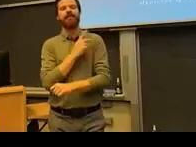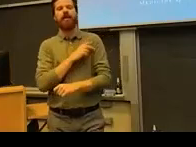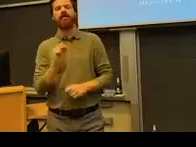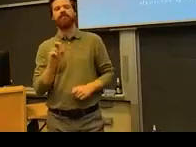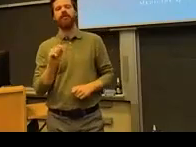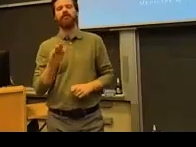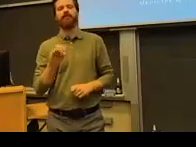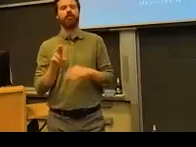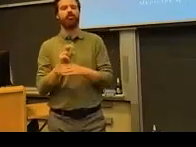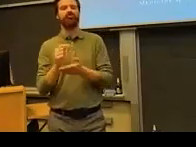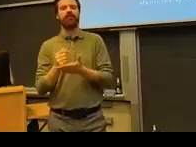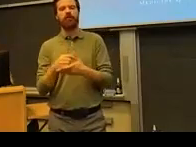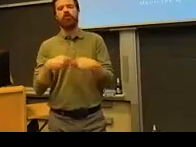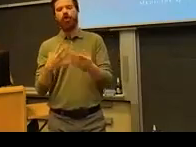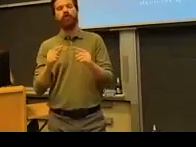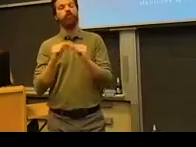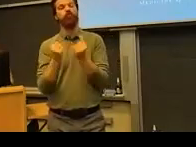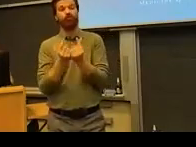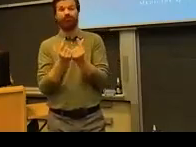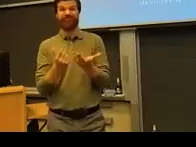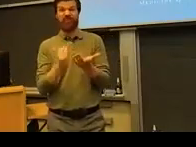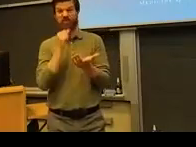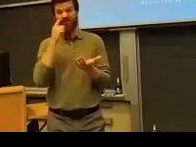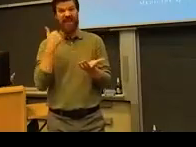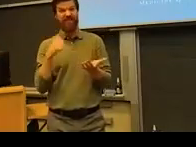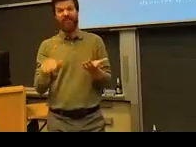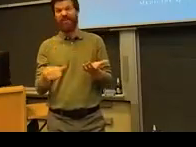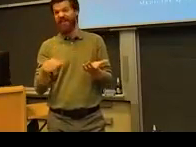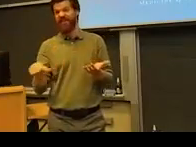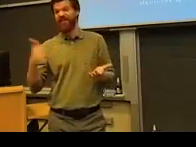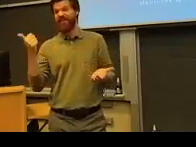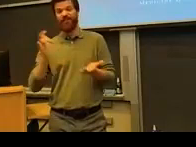well by offering these groups that I don't think there's another medical unit anywhere that offers